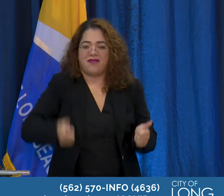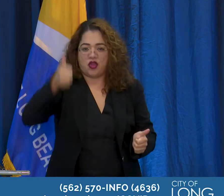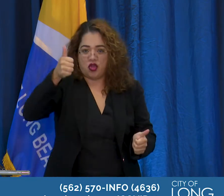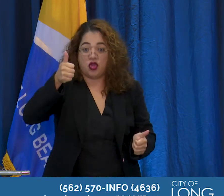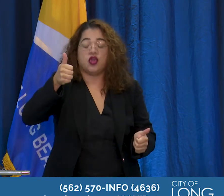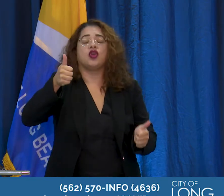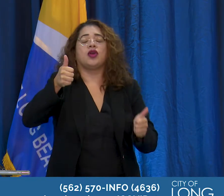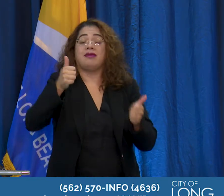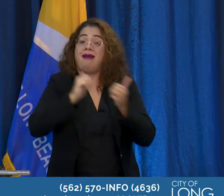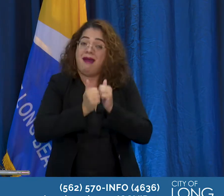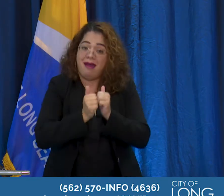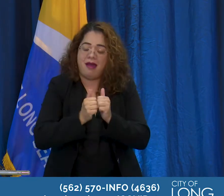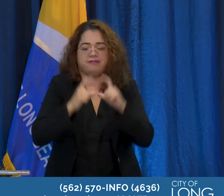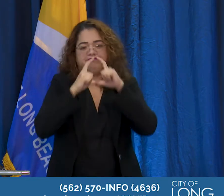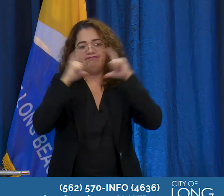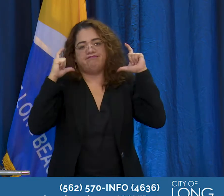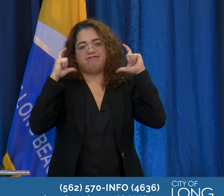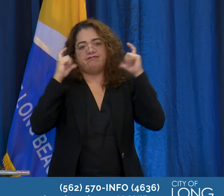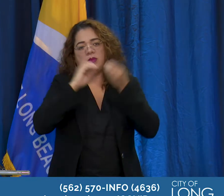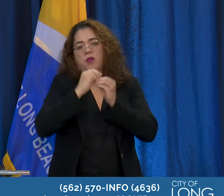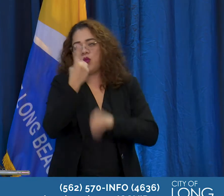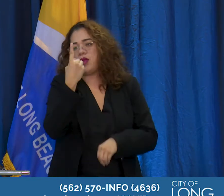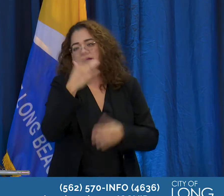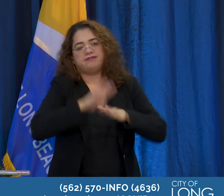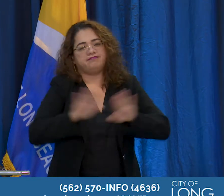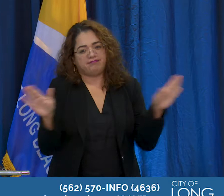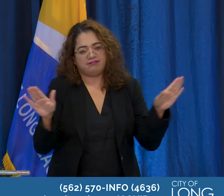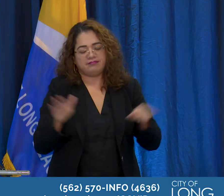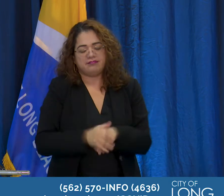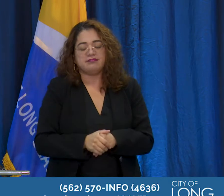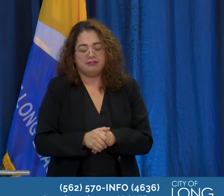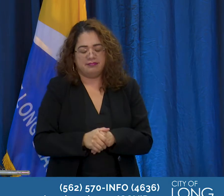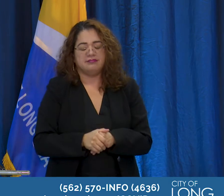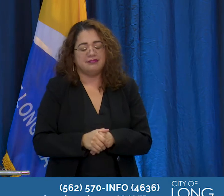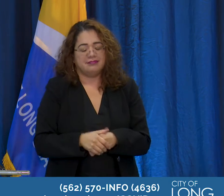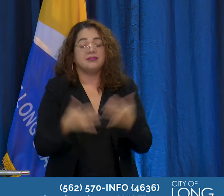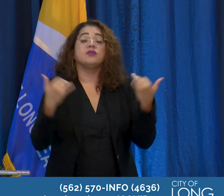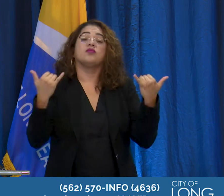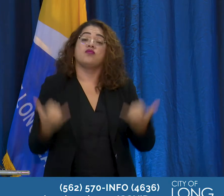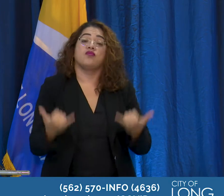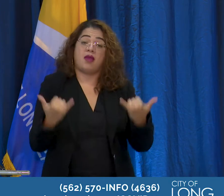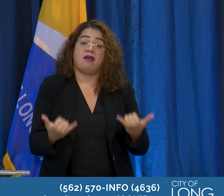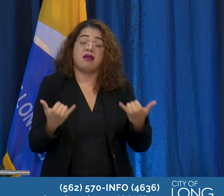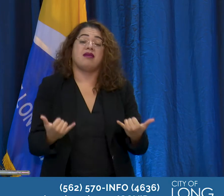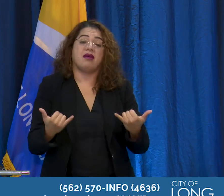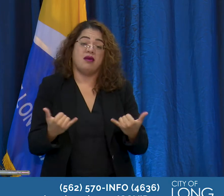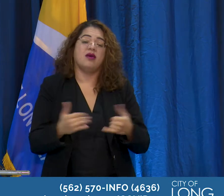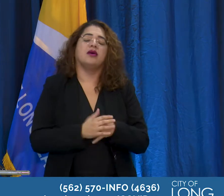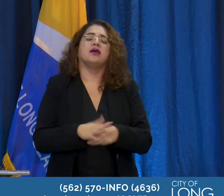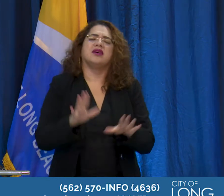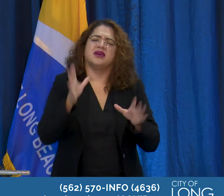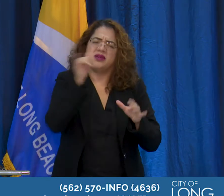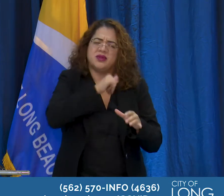them. And I know these are challenging times for everyone and the burden of this pandemic is